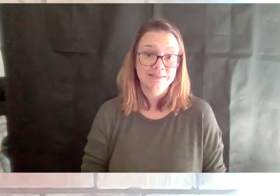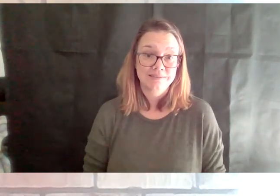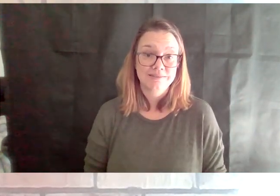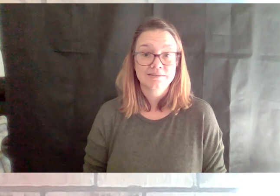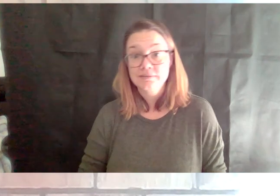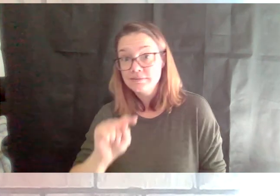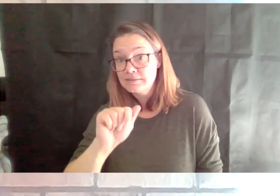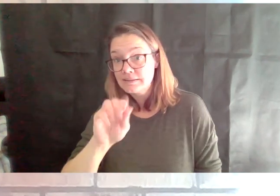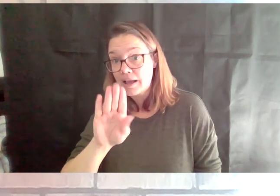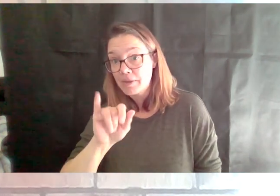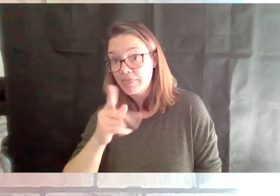Tabitha?